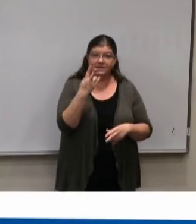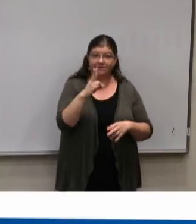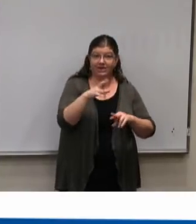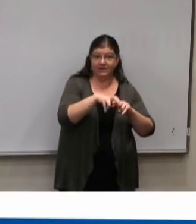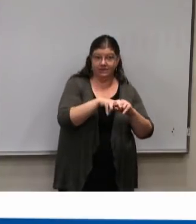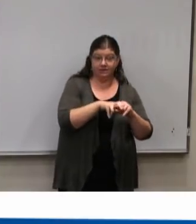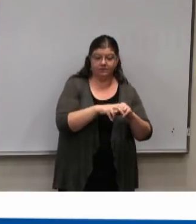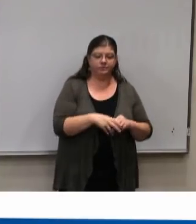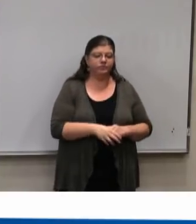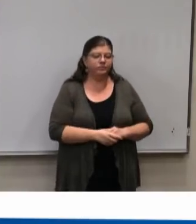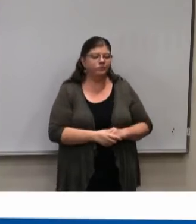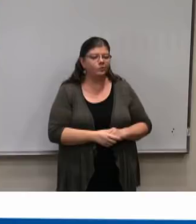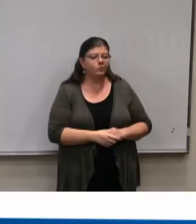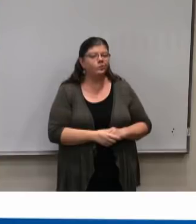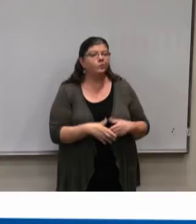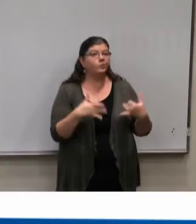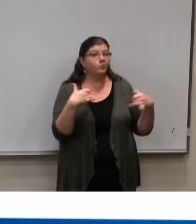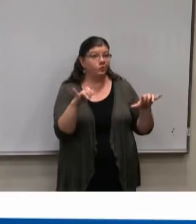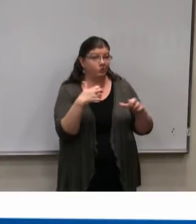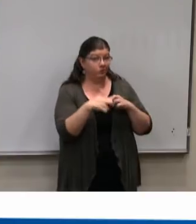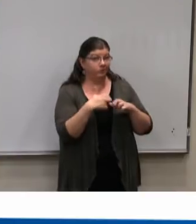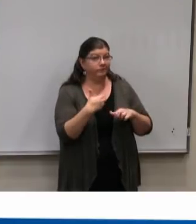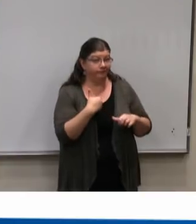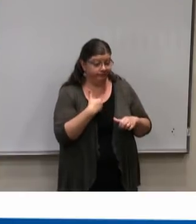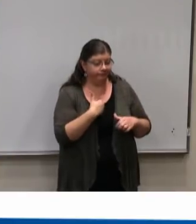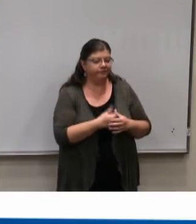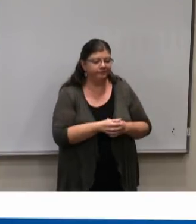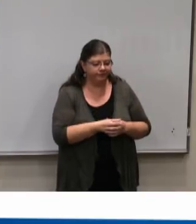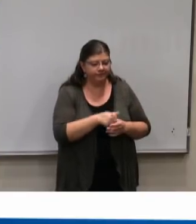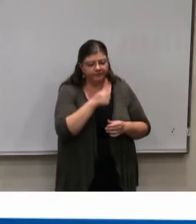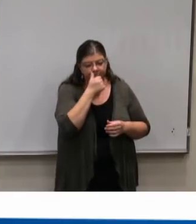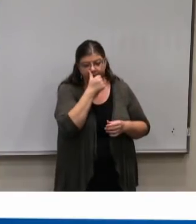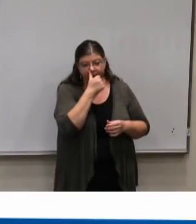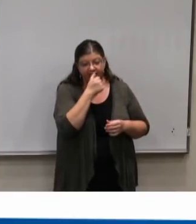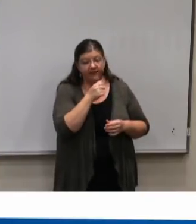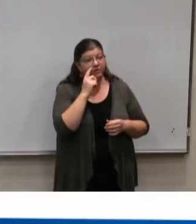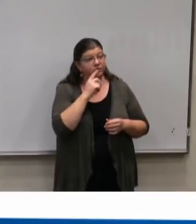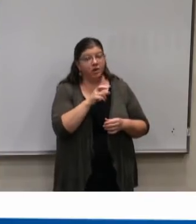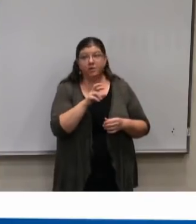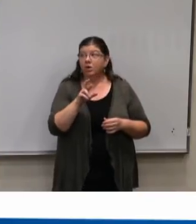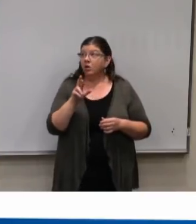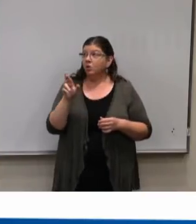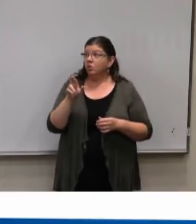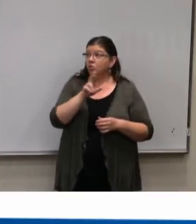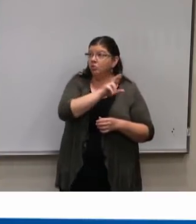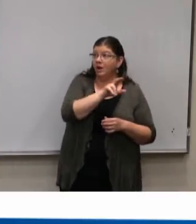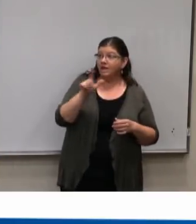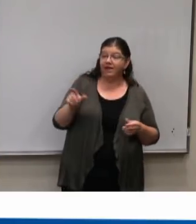The problem with this is if you go from right to left, and you number the rows 1, 2, 3, 4.